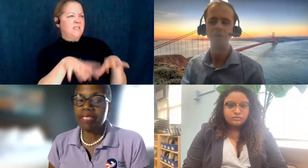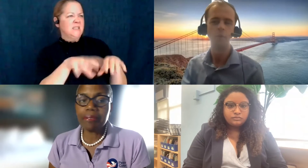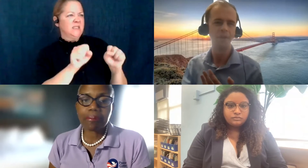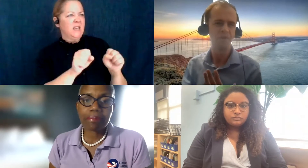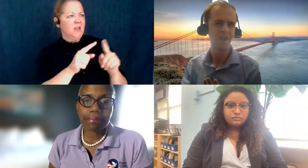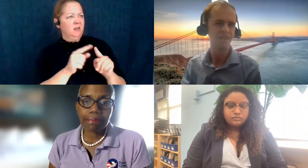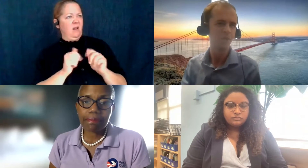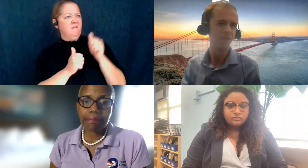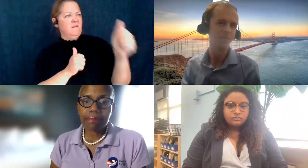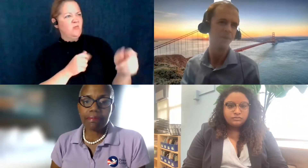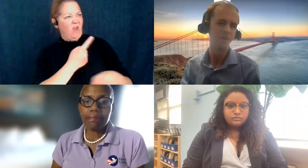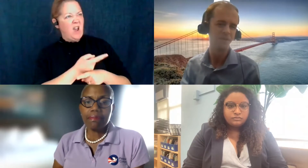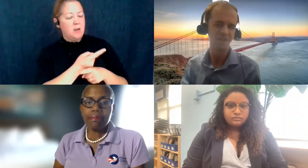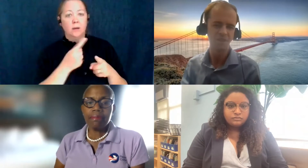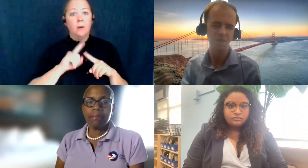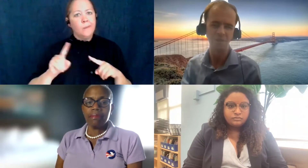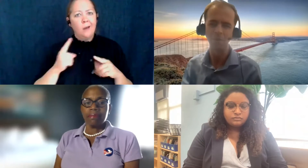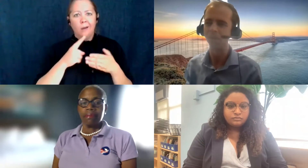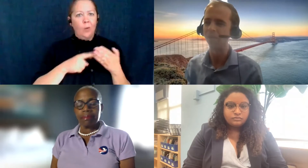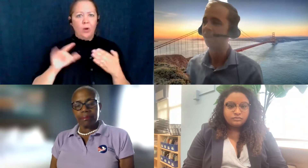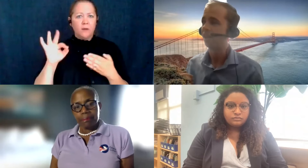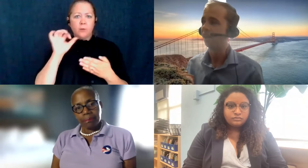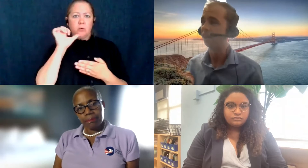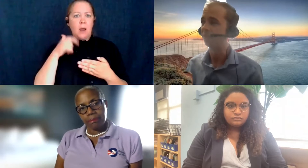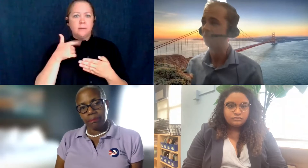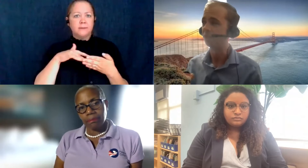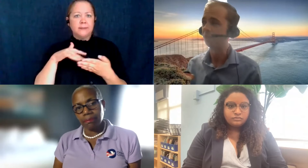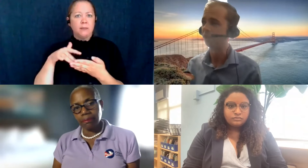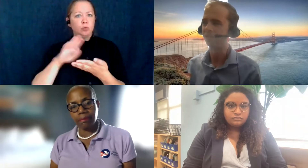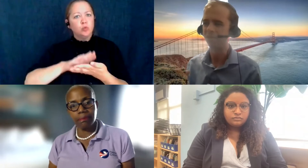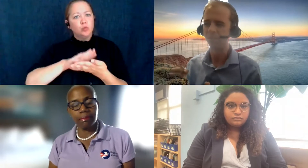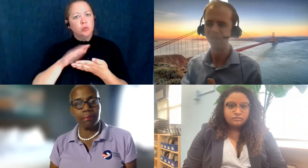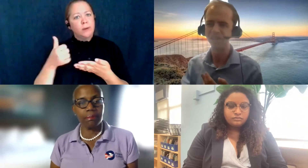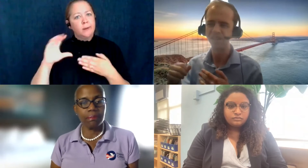of: what if you are not in school anymore? or if you are not a student? What if you don't need any